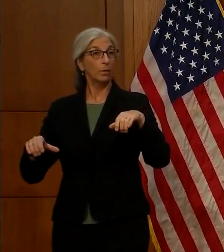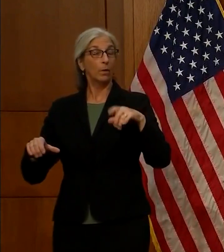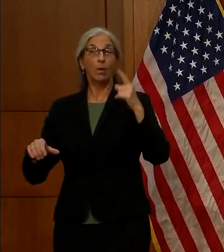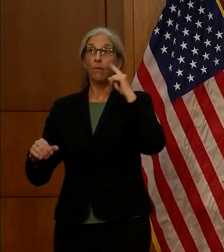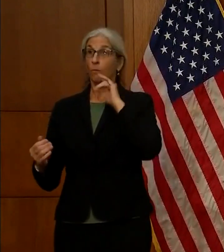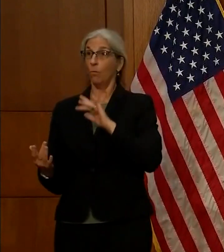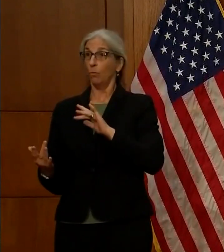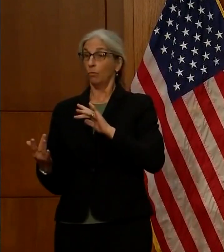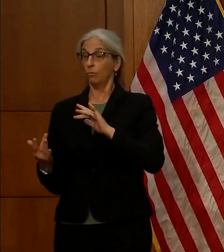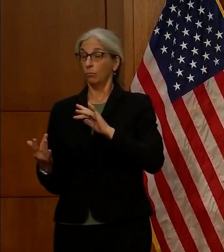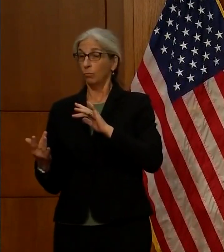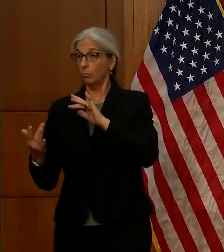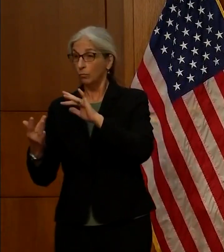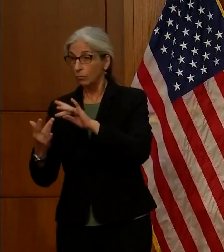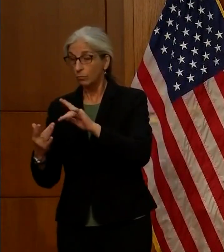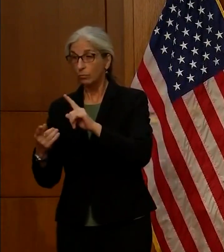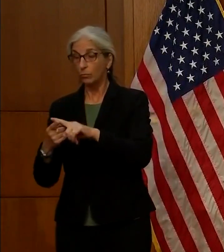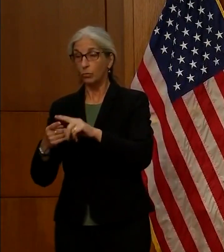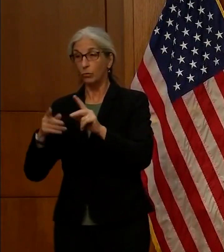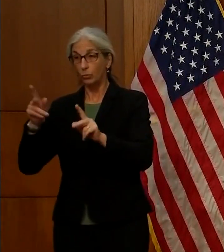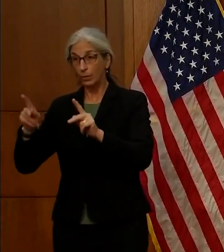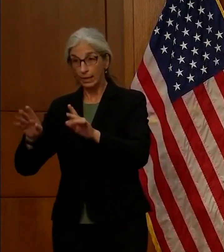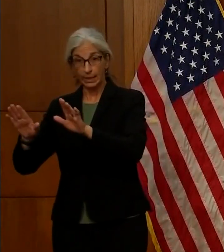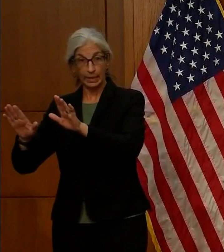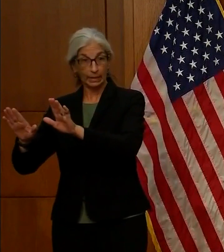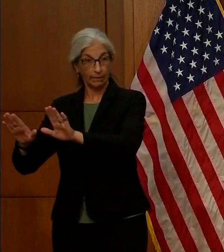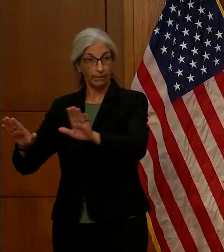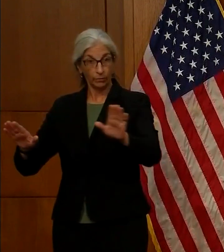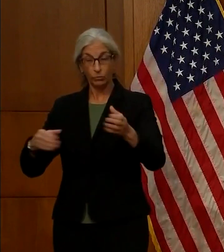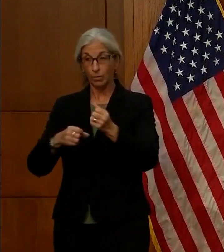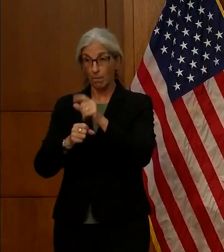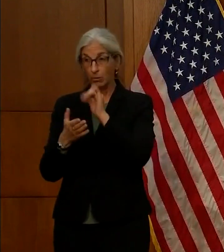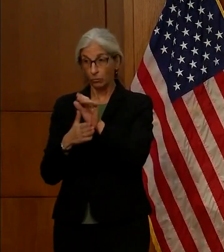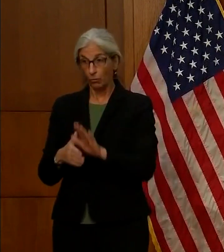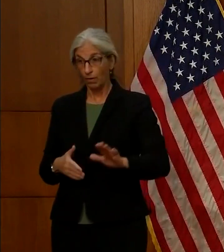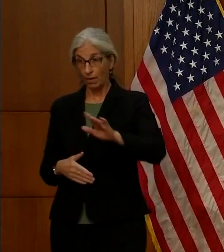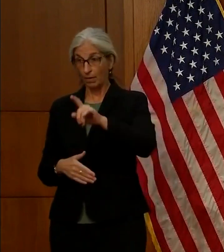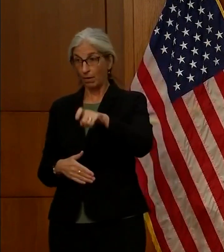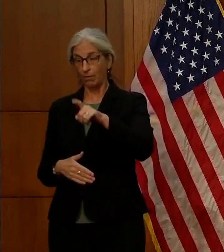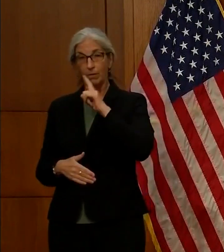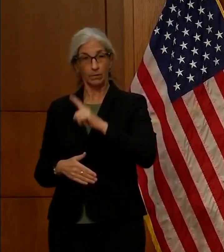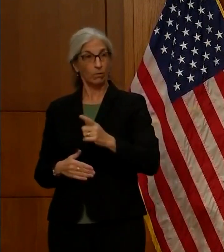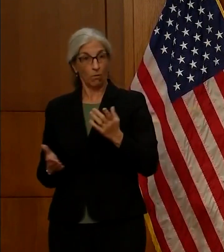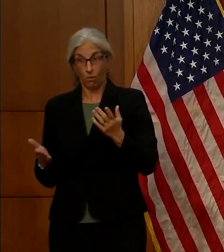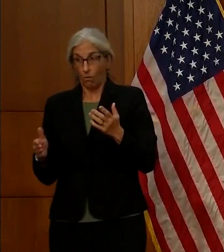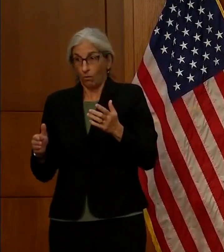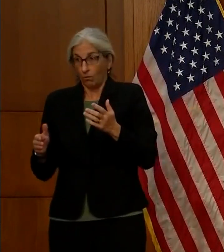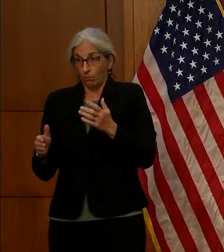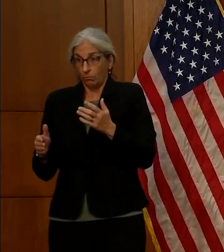WE'VE DONE AND YOU KNOW AS FAR AS REACHING OUT TO THESE- INDIVIDUALS AND MAKING SURE